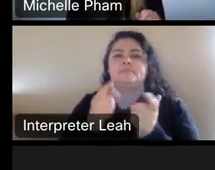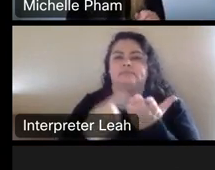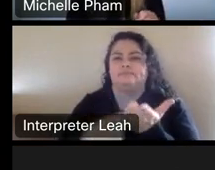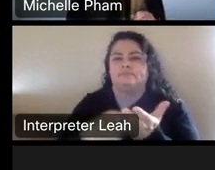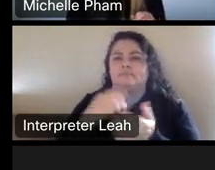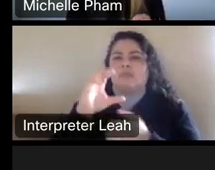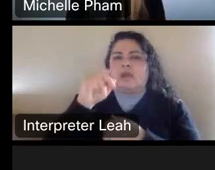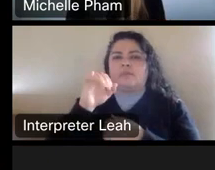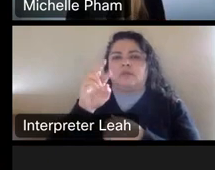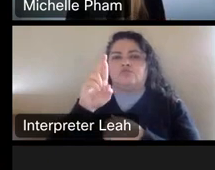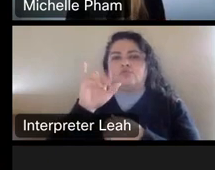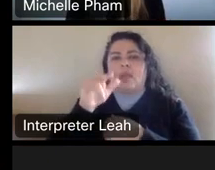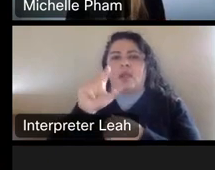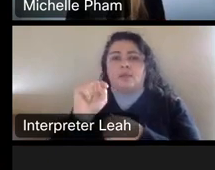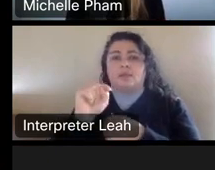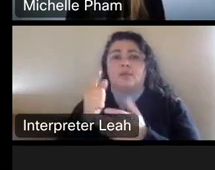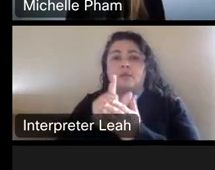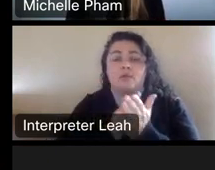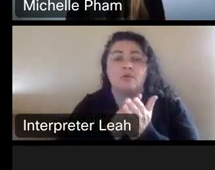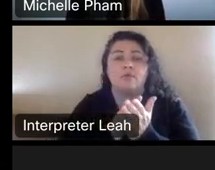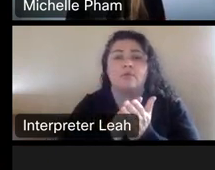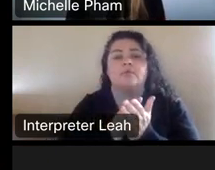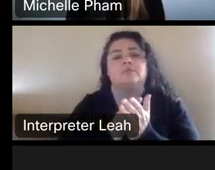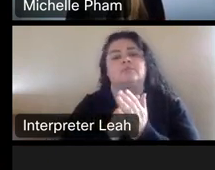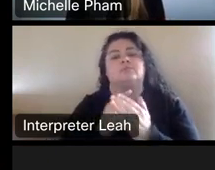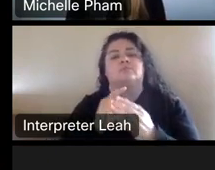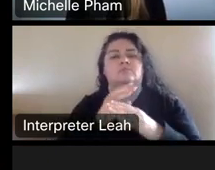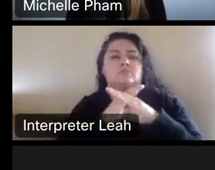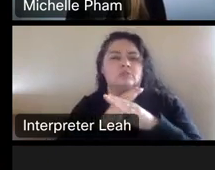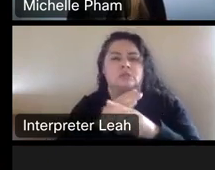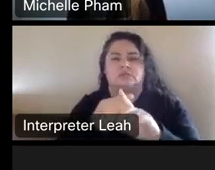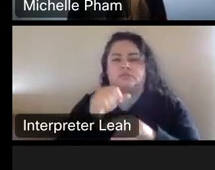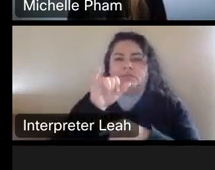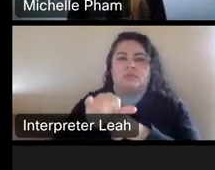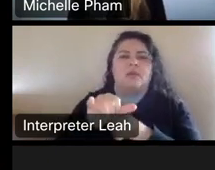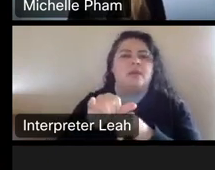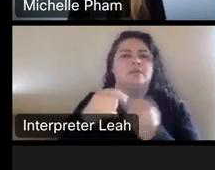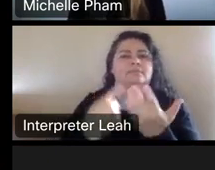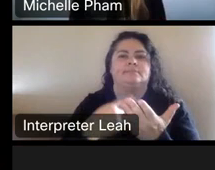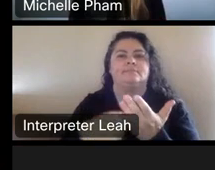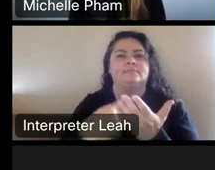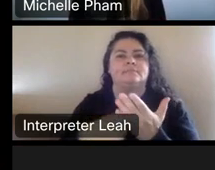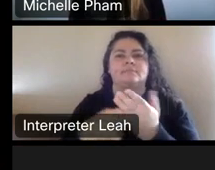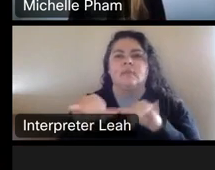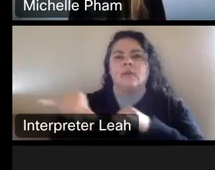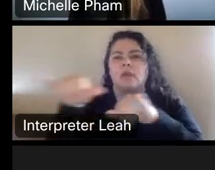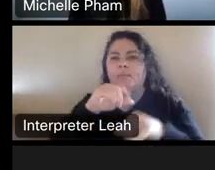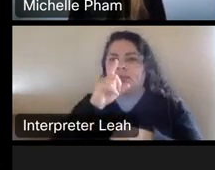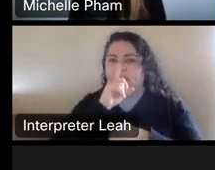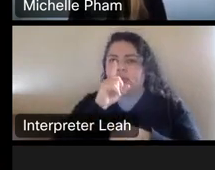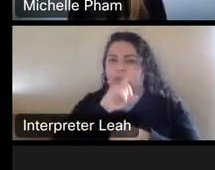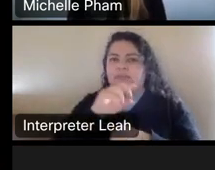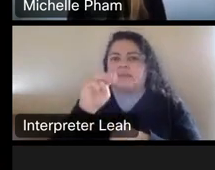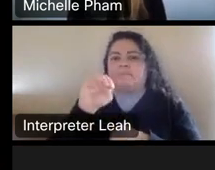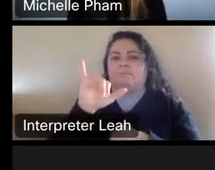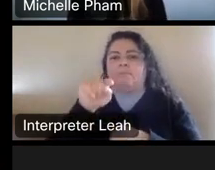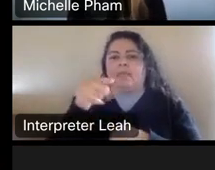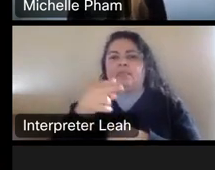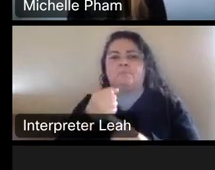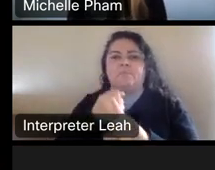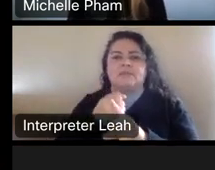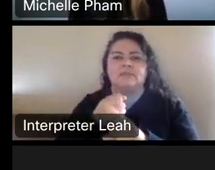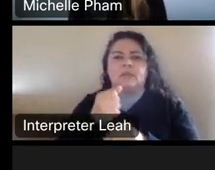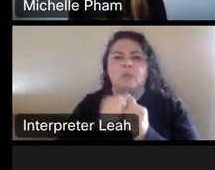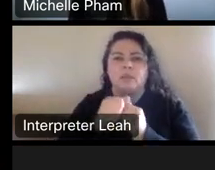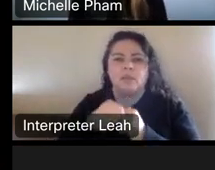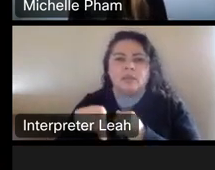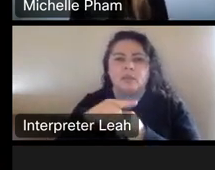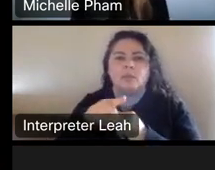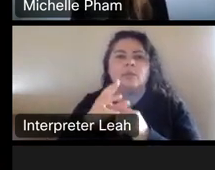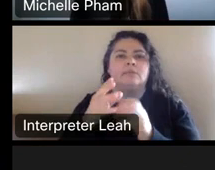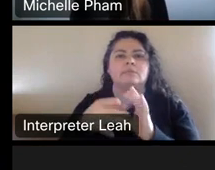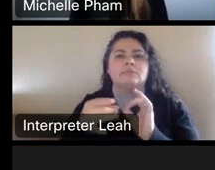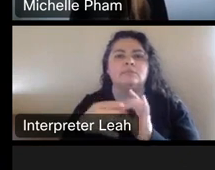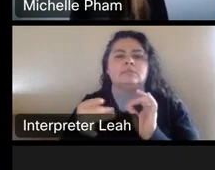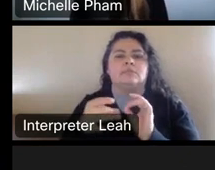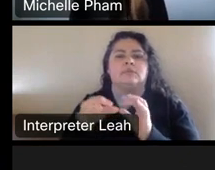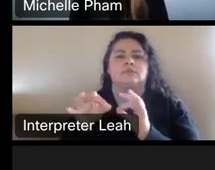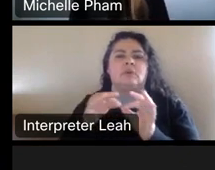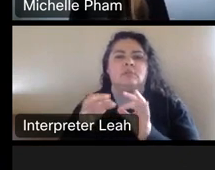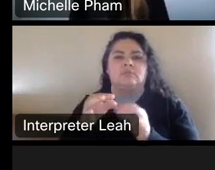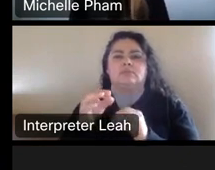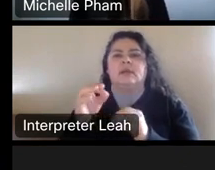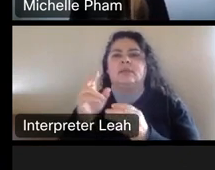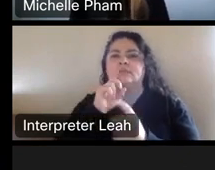What it is some protections you can get from it I'm going to go over some common myths and do some math busting with you and then we'll talk about some licenses and assignments along the way.